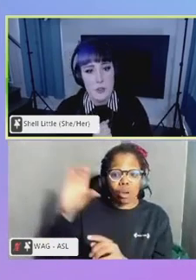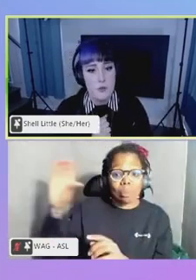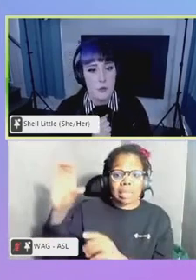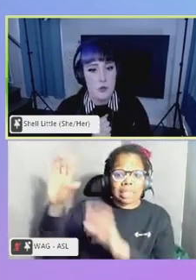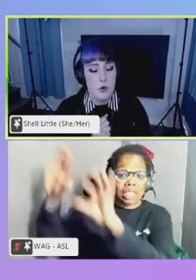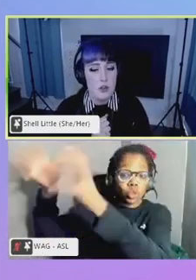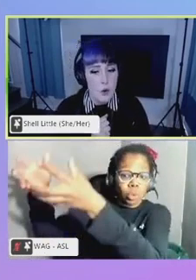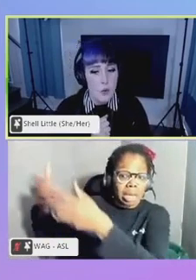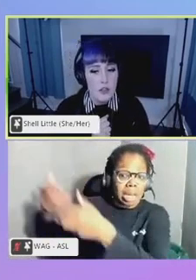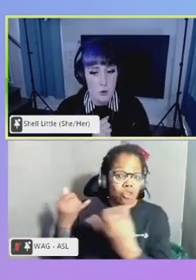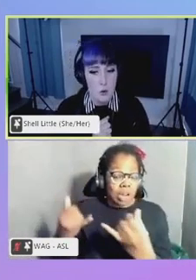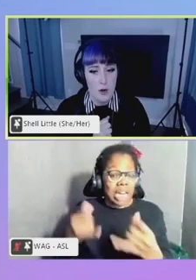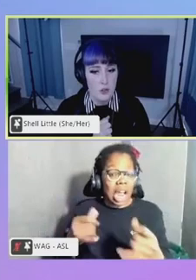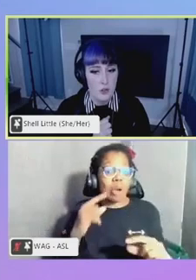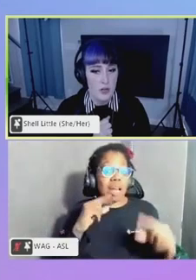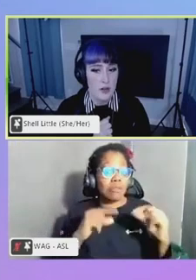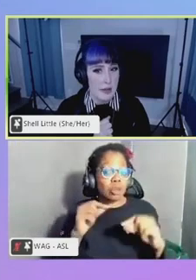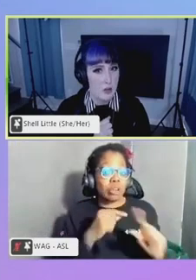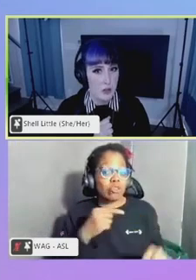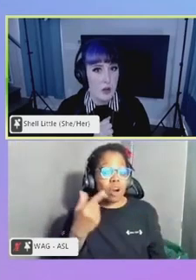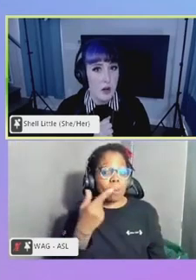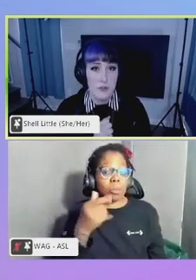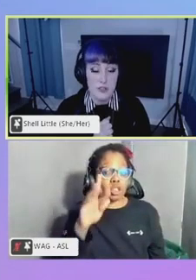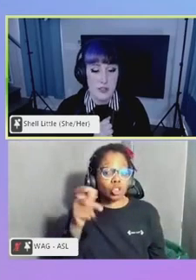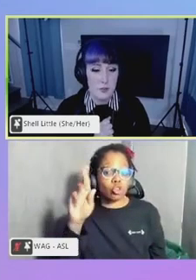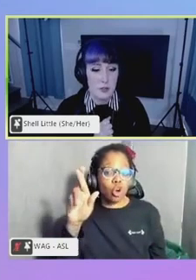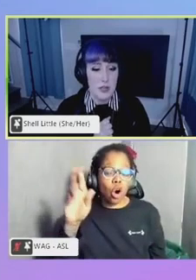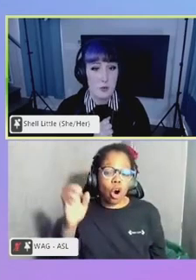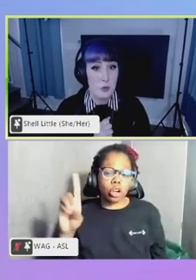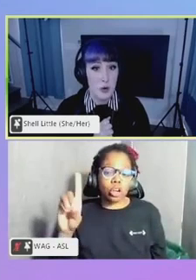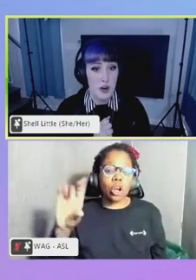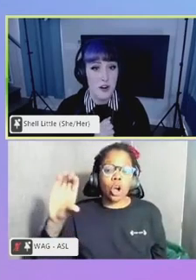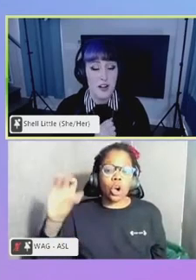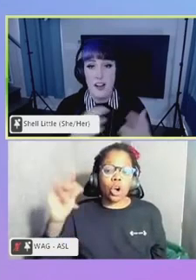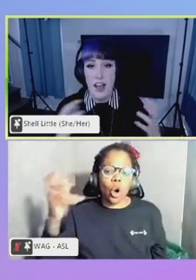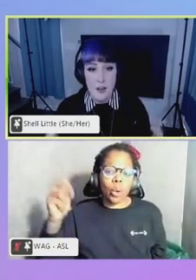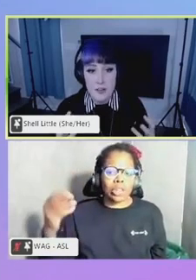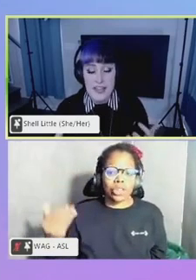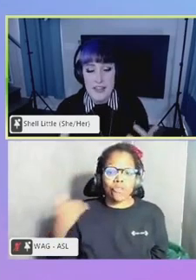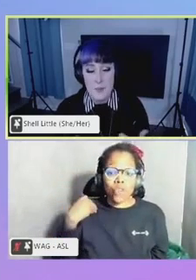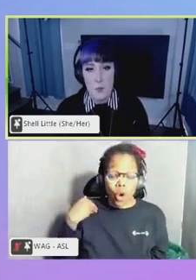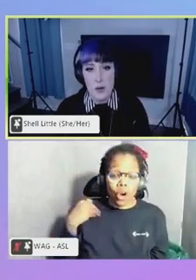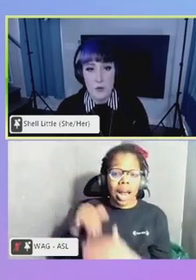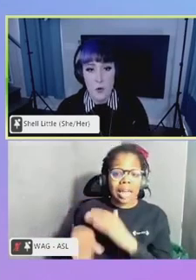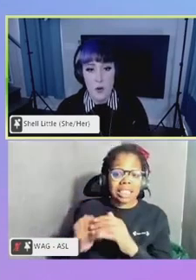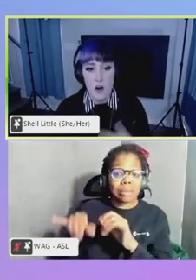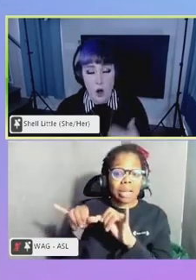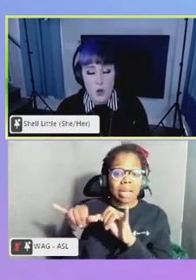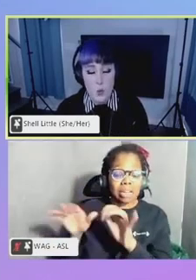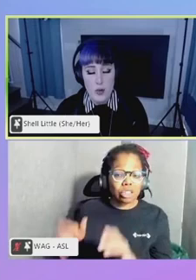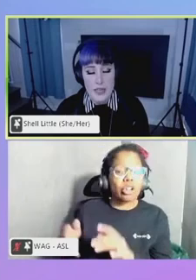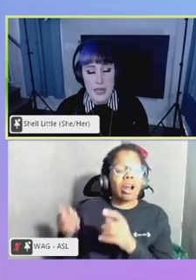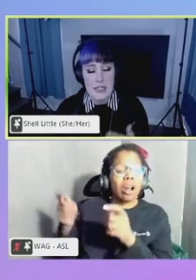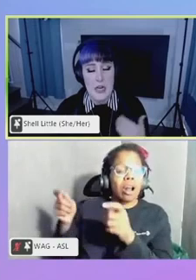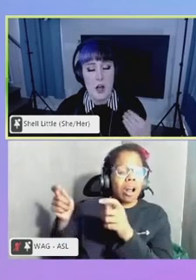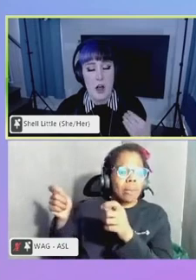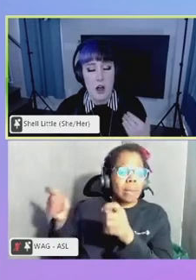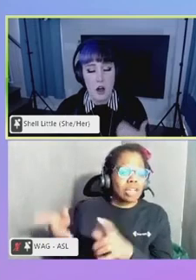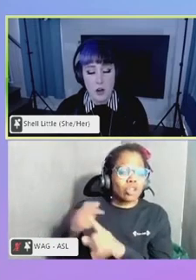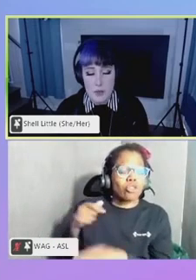being at the mercy of budgets, hiring freezes, layoffs. And asking, you know, asks from C-suite. On